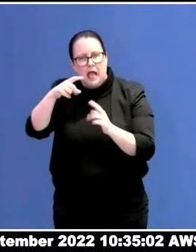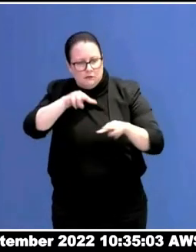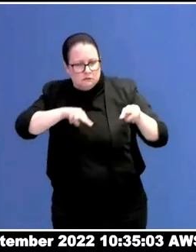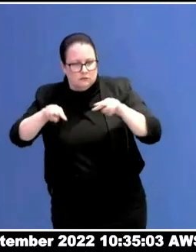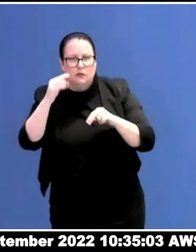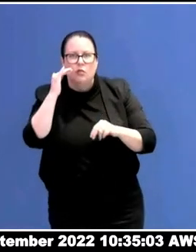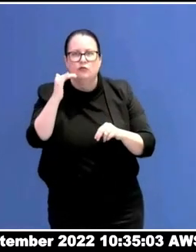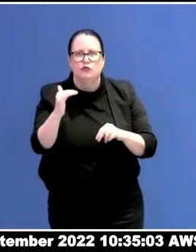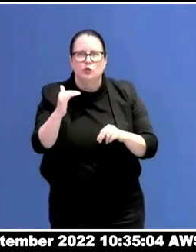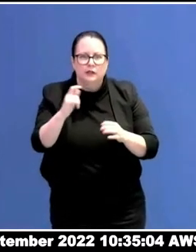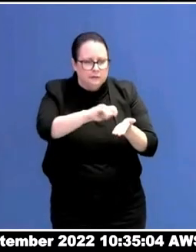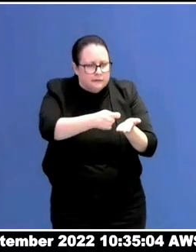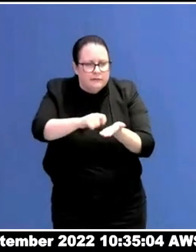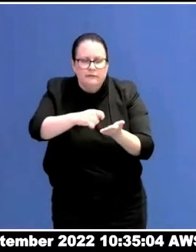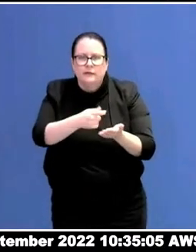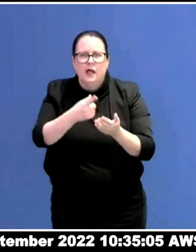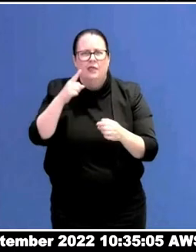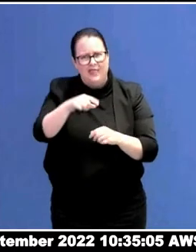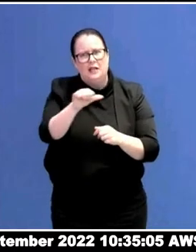what should happen from there on.